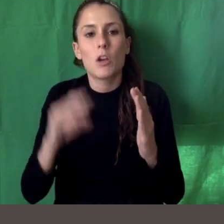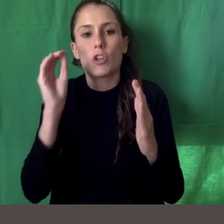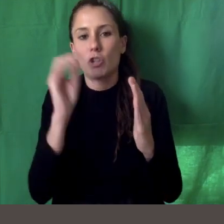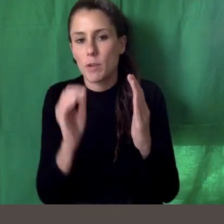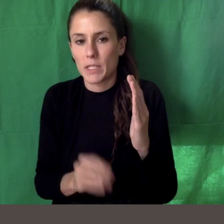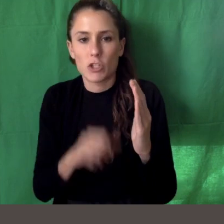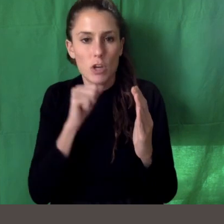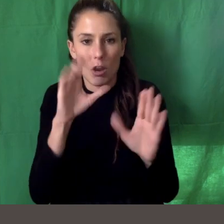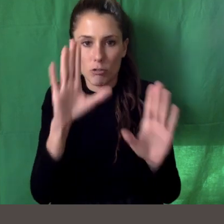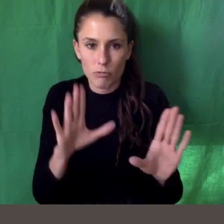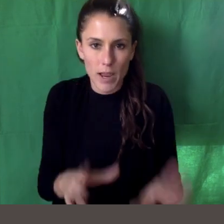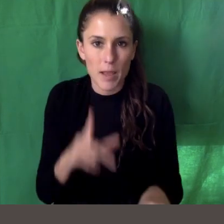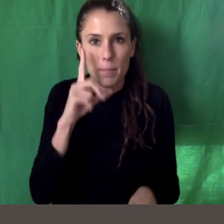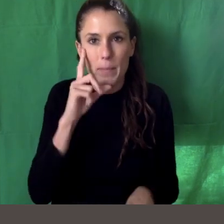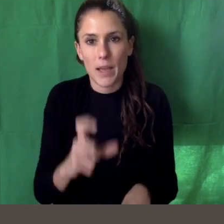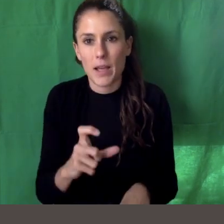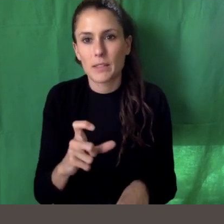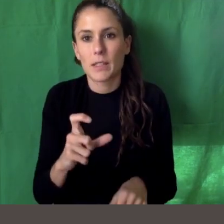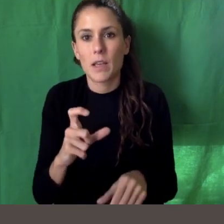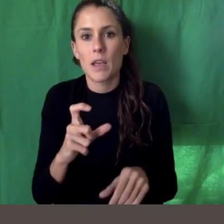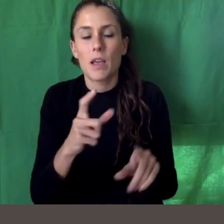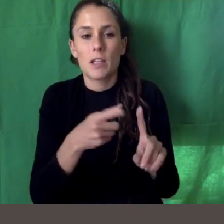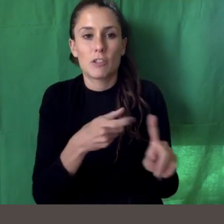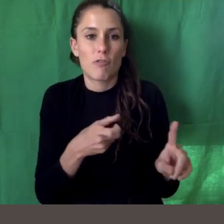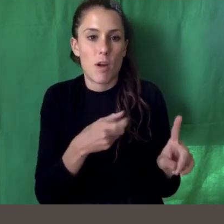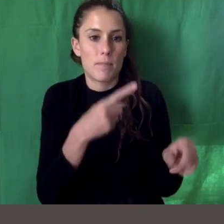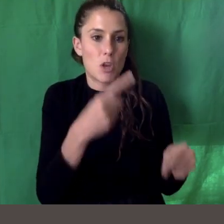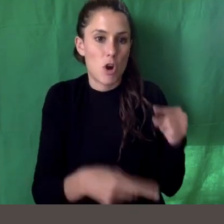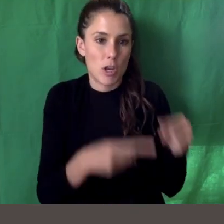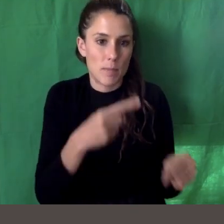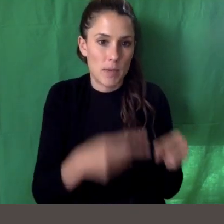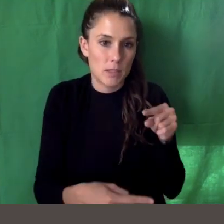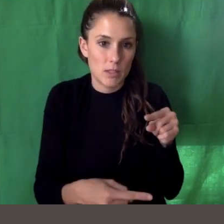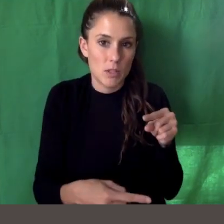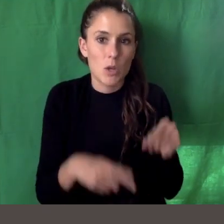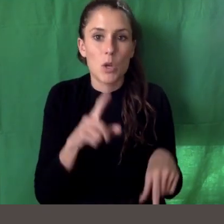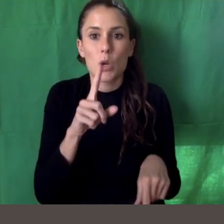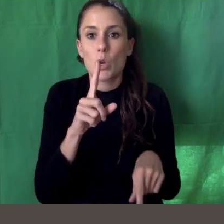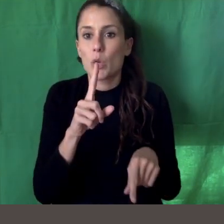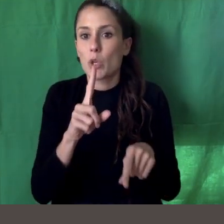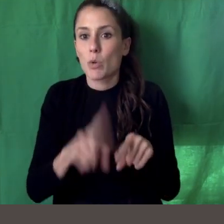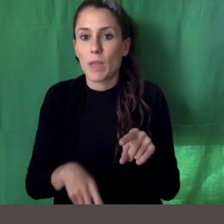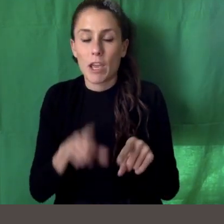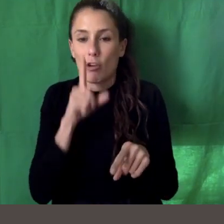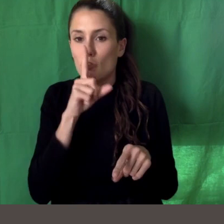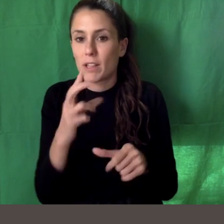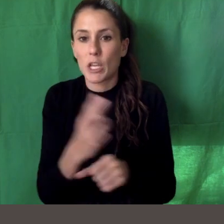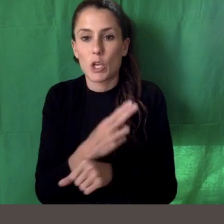documentation is not great because it's decoupled from the arguments, you can't really reuse the